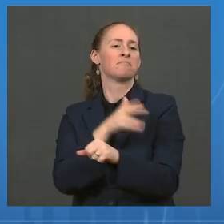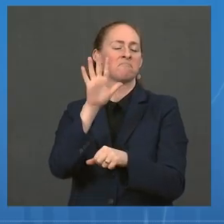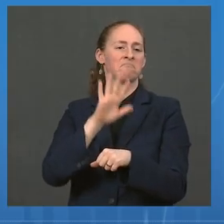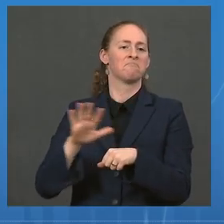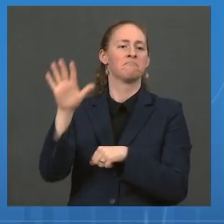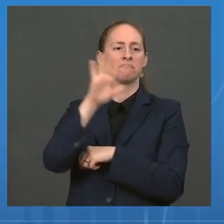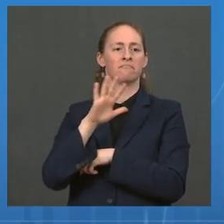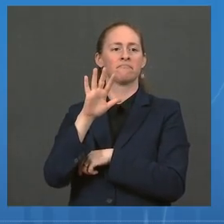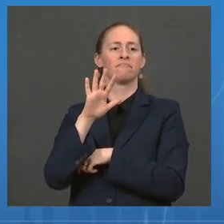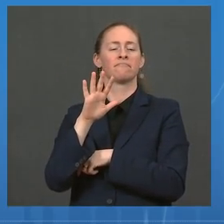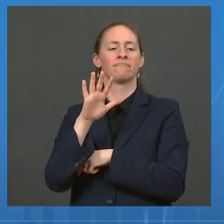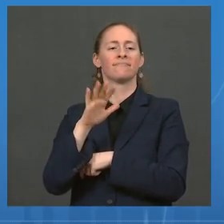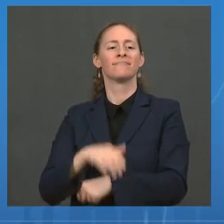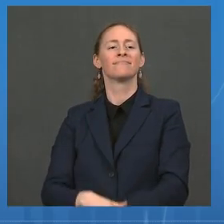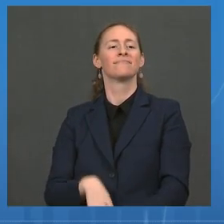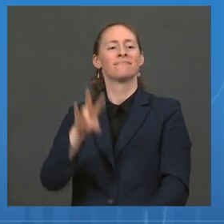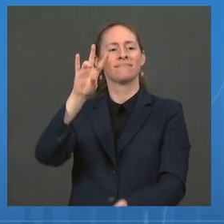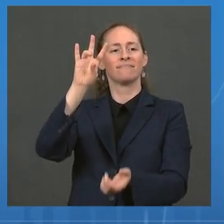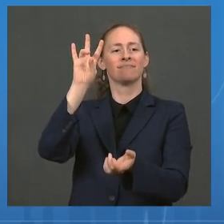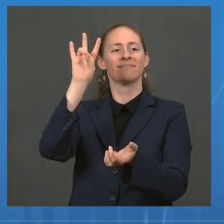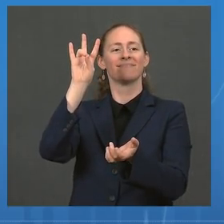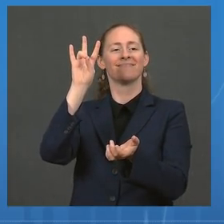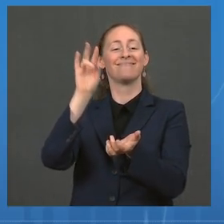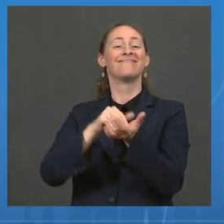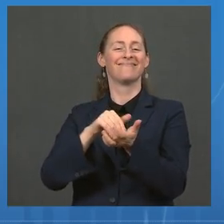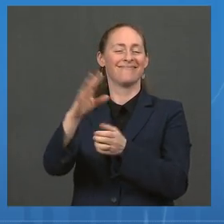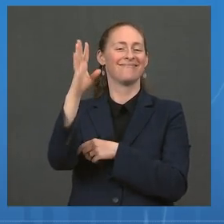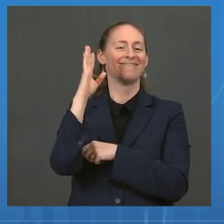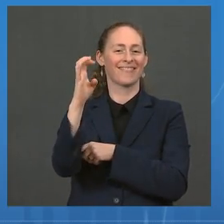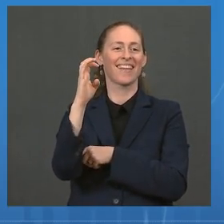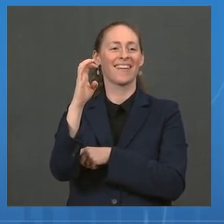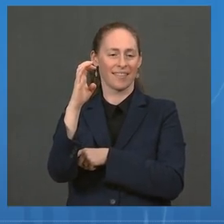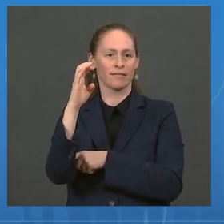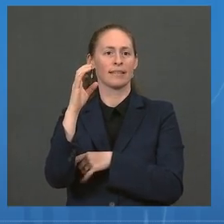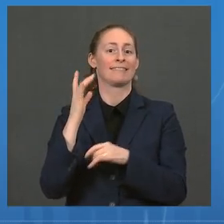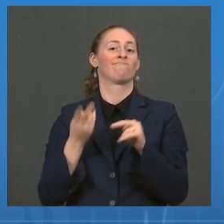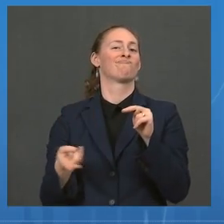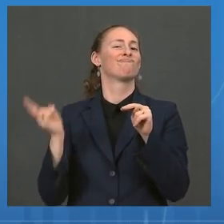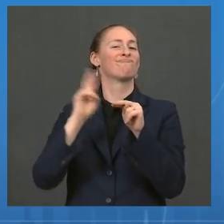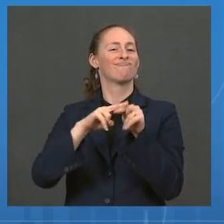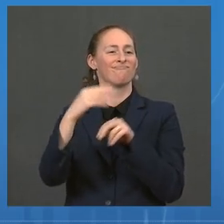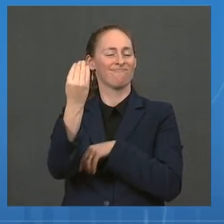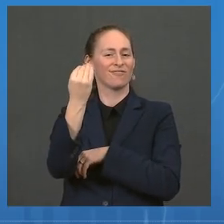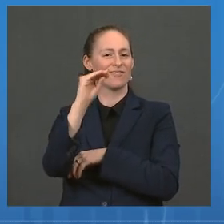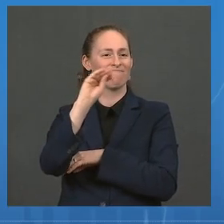also a decrease of about 14 percent from last week. And the seven-day average of daily deaths